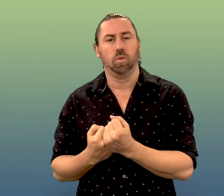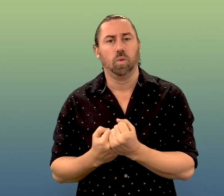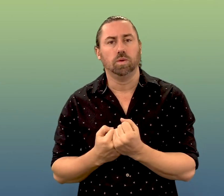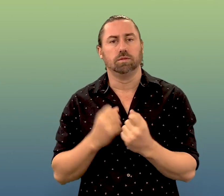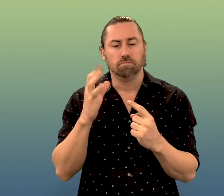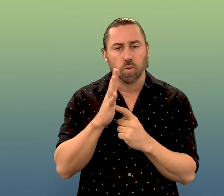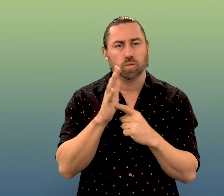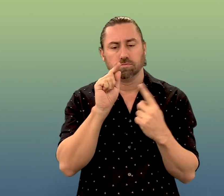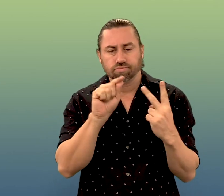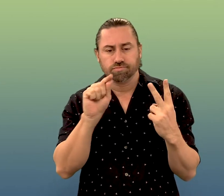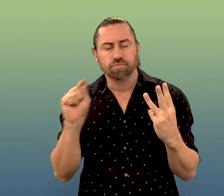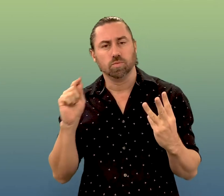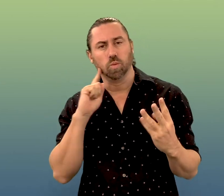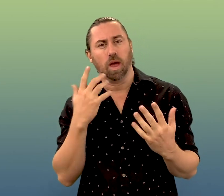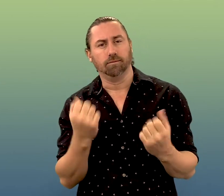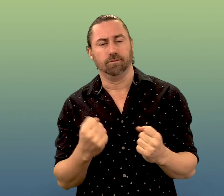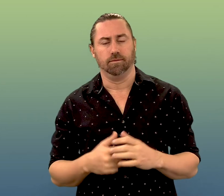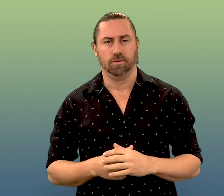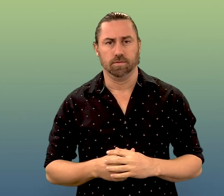and are offered support at key moments that matter.